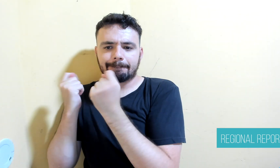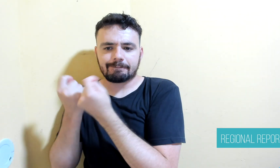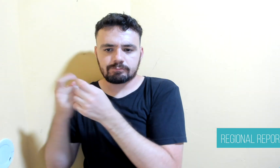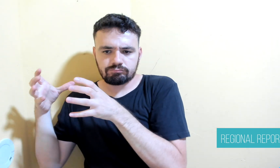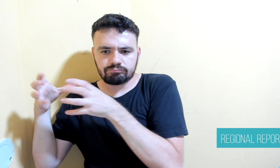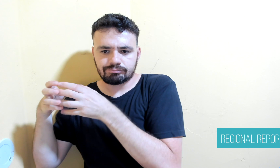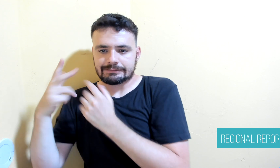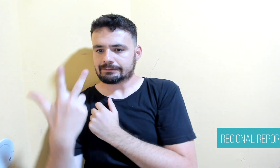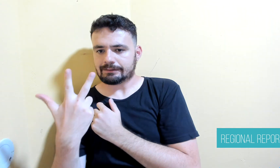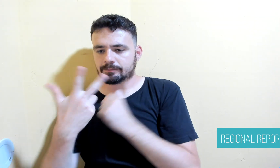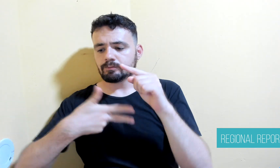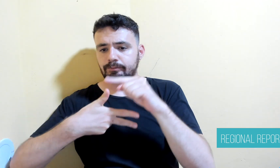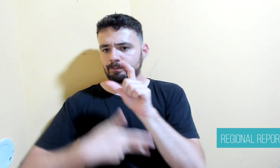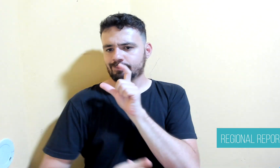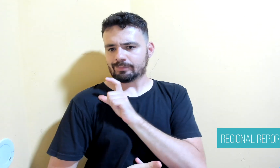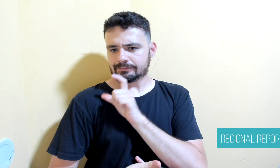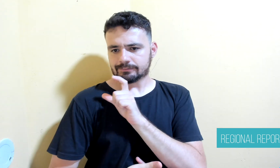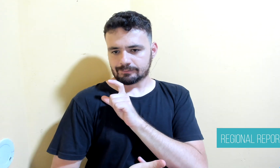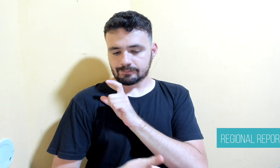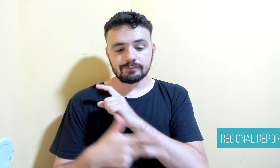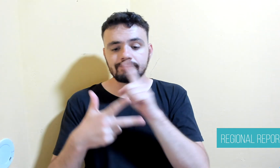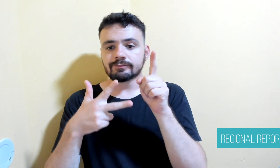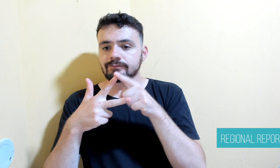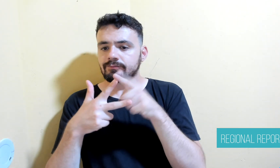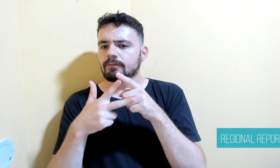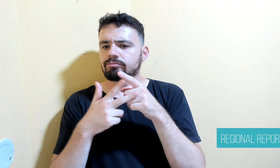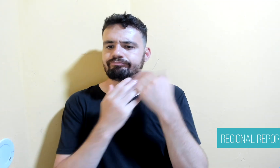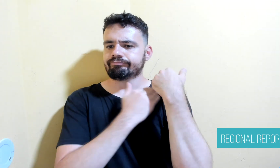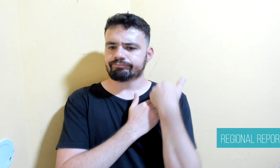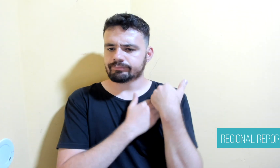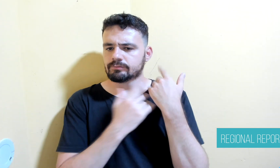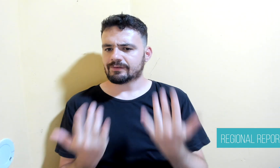Security management has been training its members in various